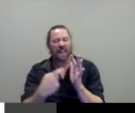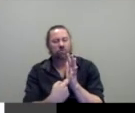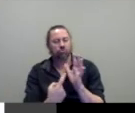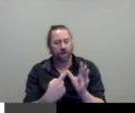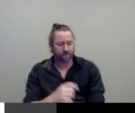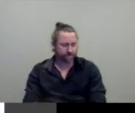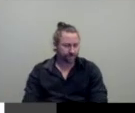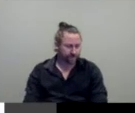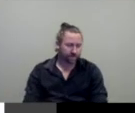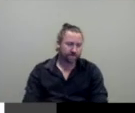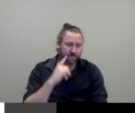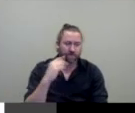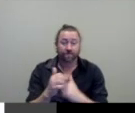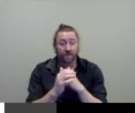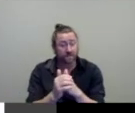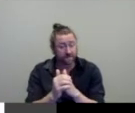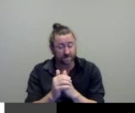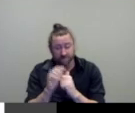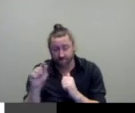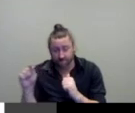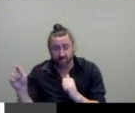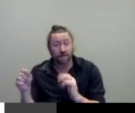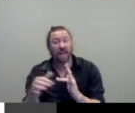amongst her friends and her husband